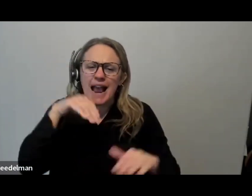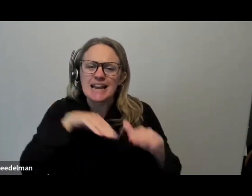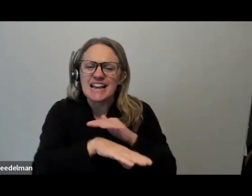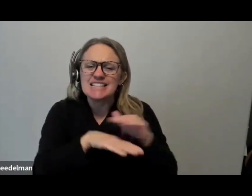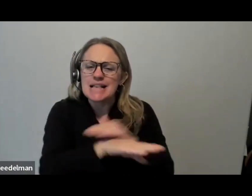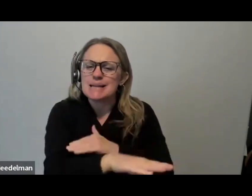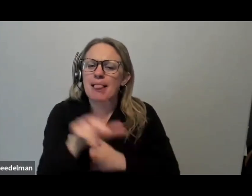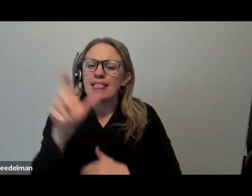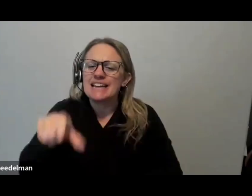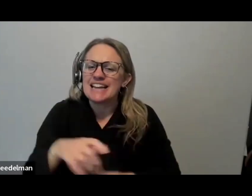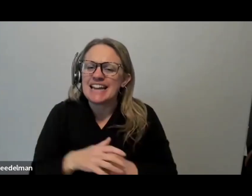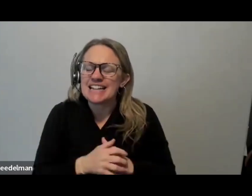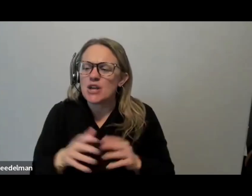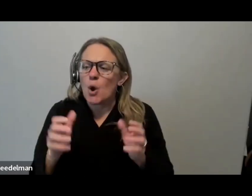of personal experiences?